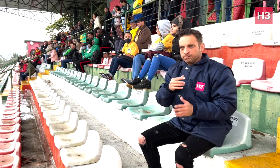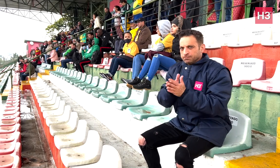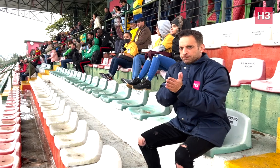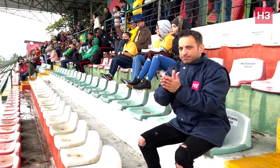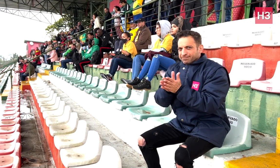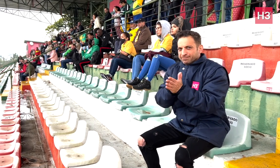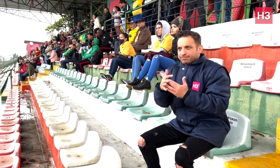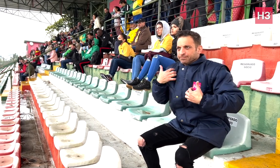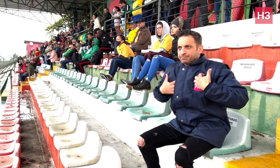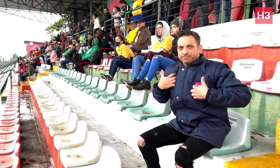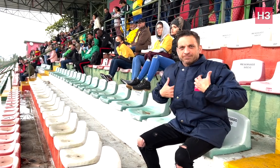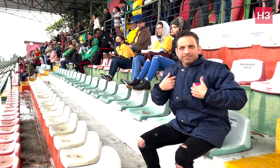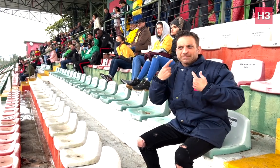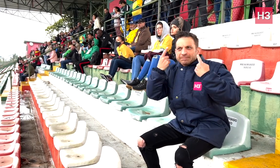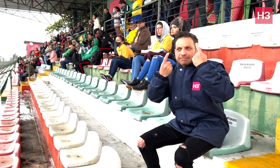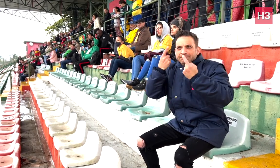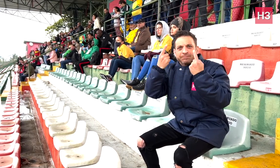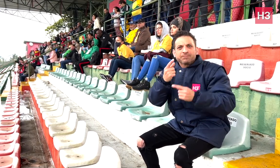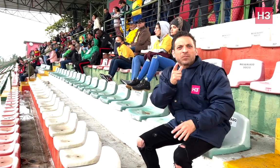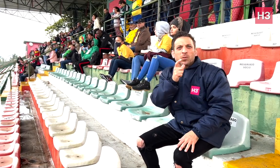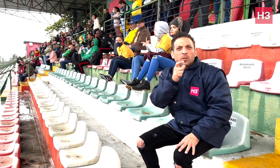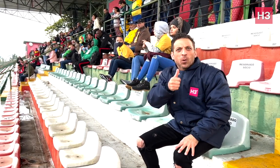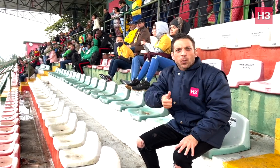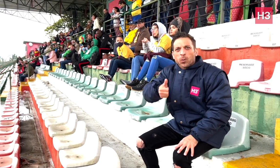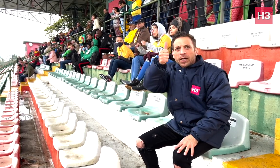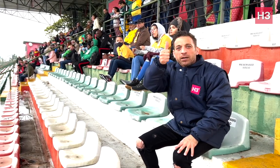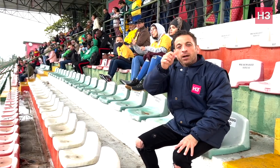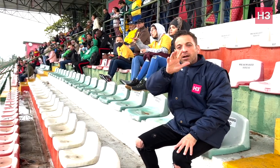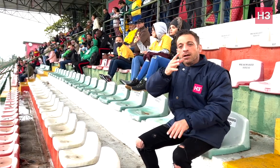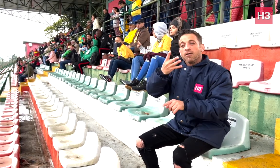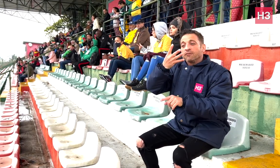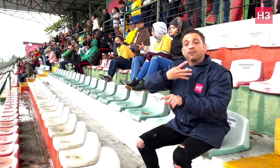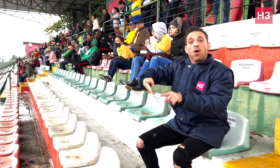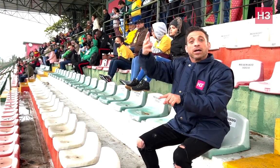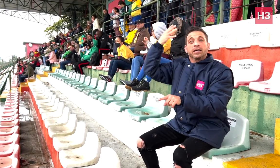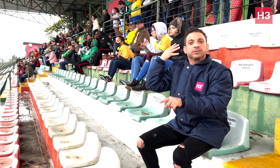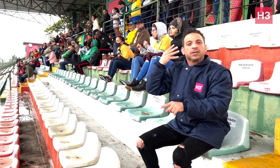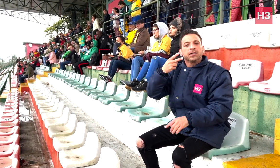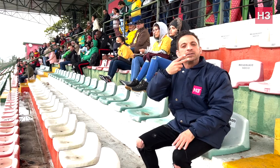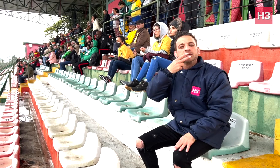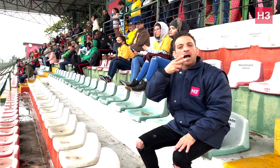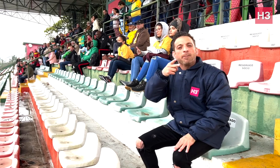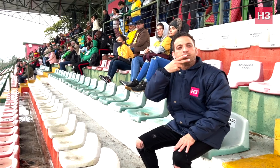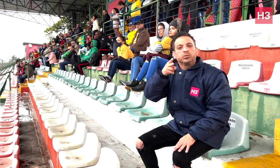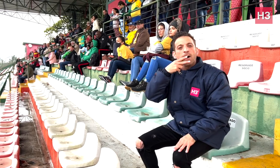Who is the favorite to win the Gold this time, what do you think? Turkey won the Gold for football